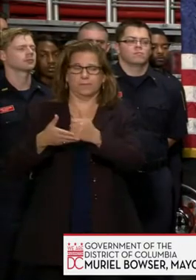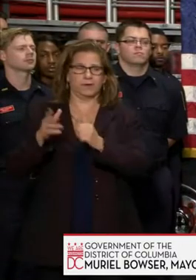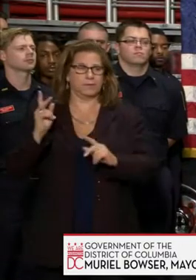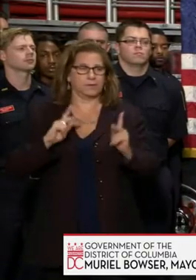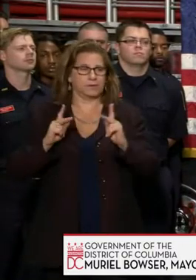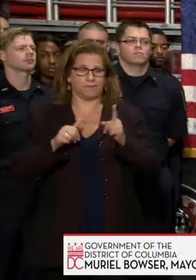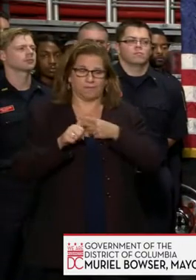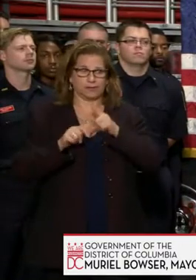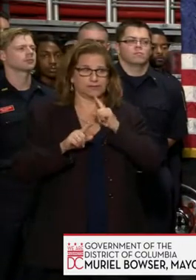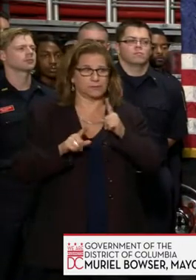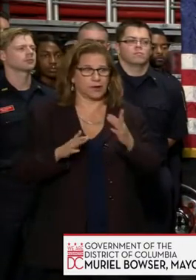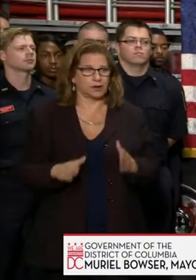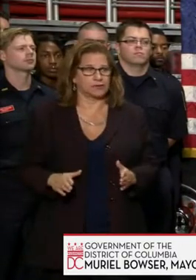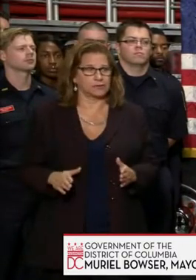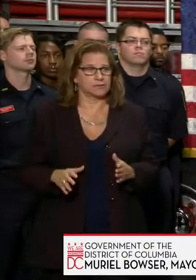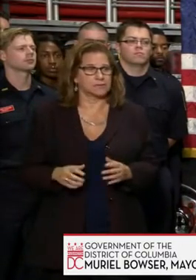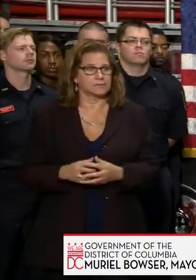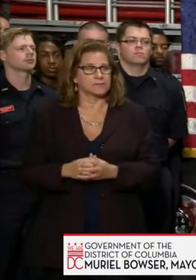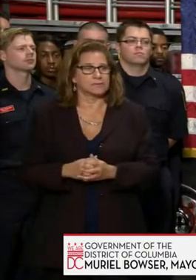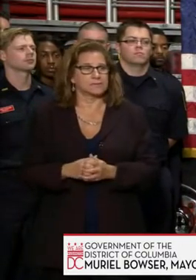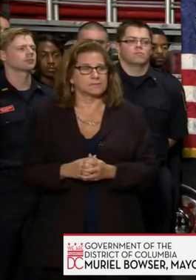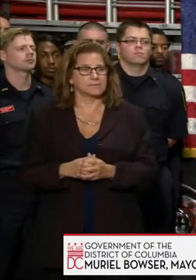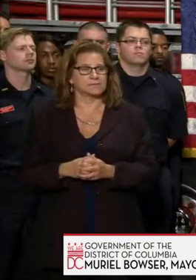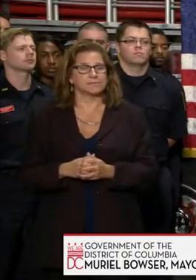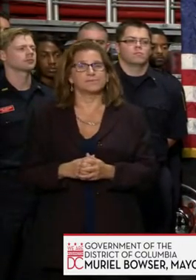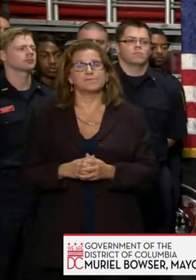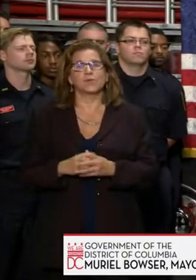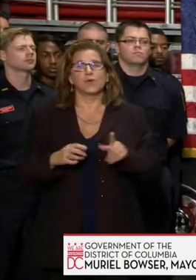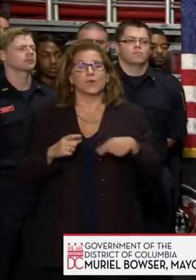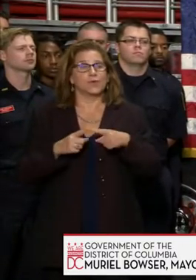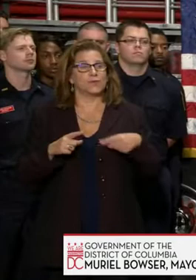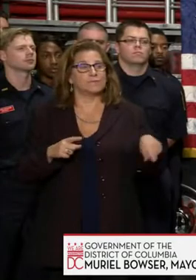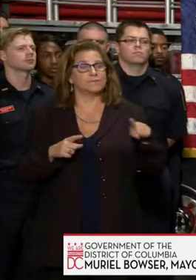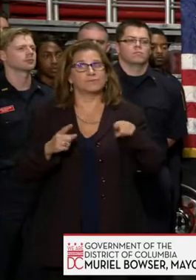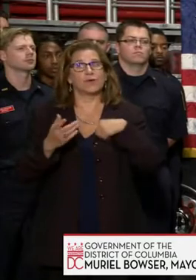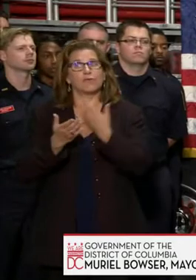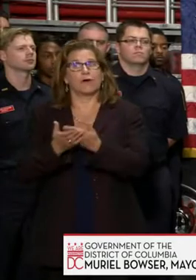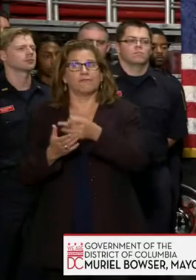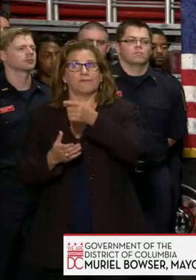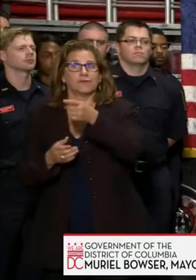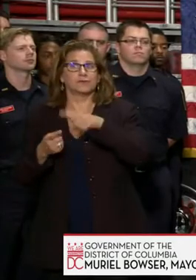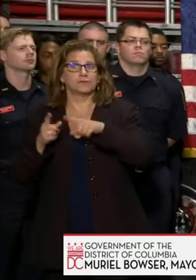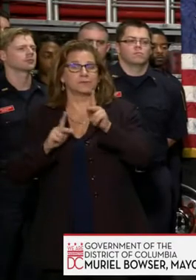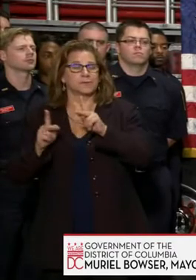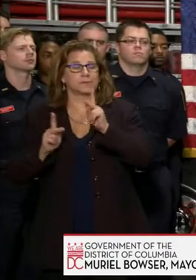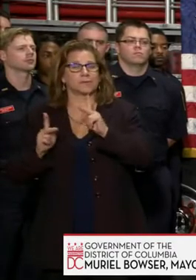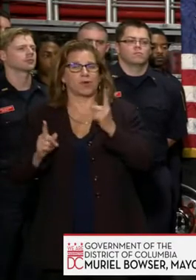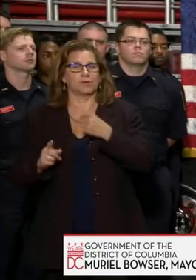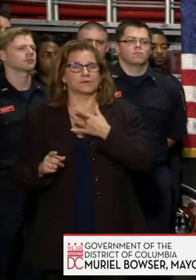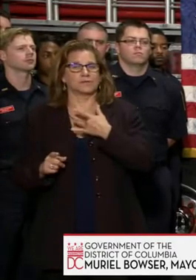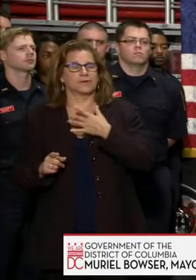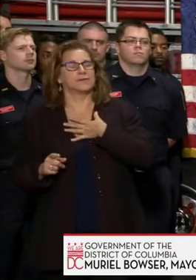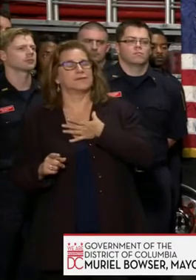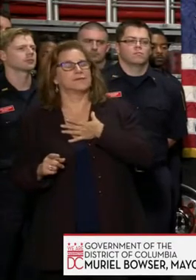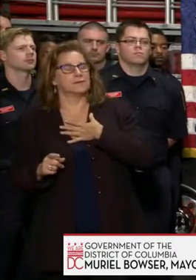YOU BRING COMFORT. THEY KNOW THAT HELP IS THERE. ON BEHALF OF ALL WASHINGTONIANS I WANT TO THANK THE BRAVE MEN